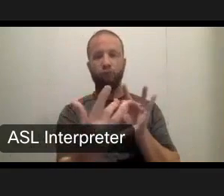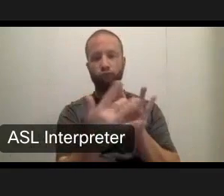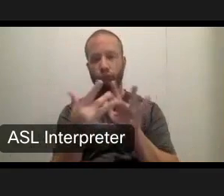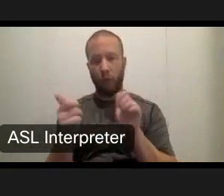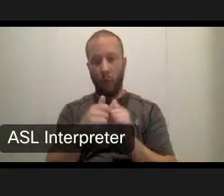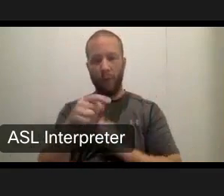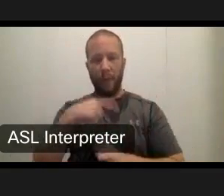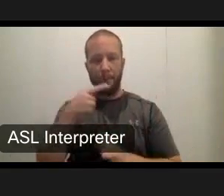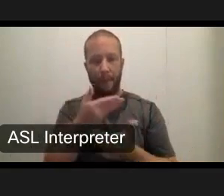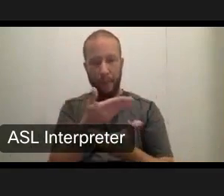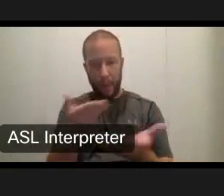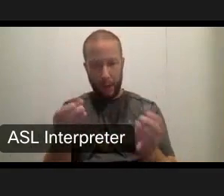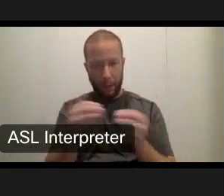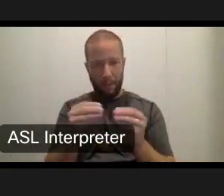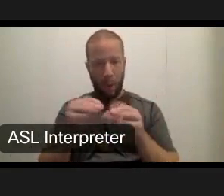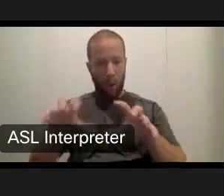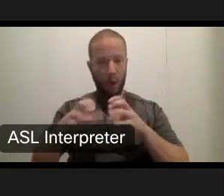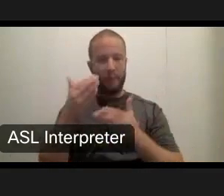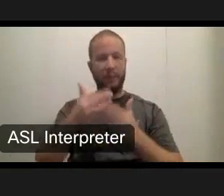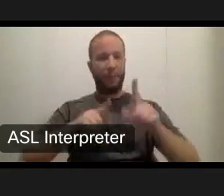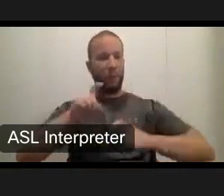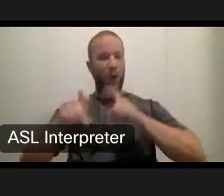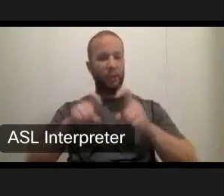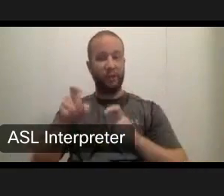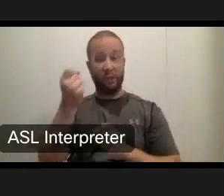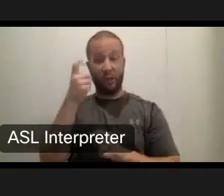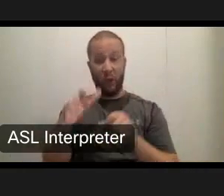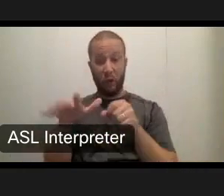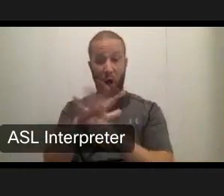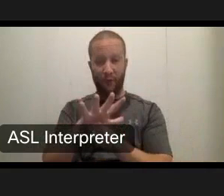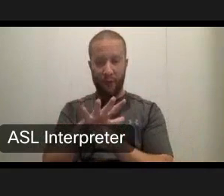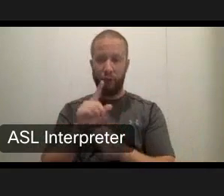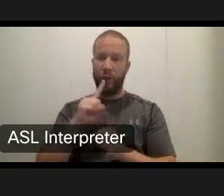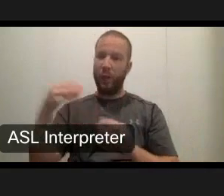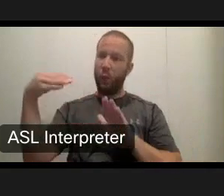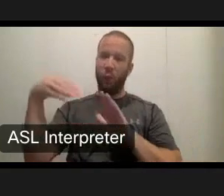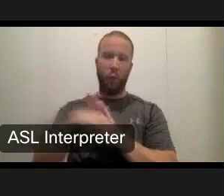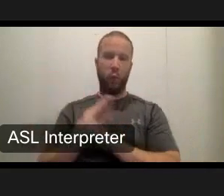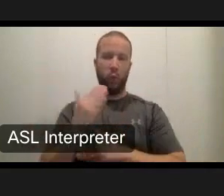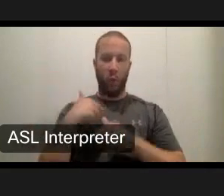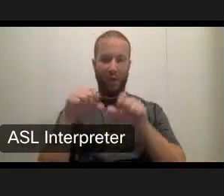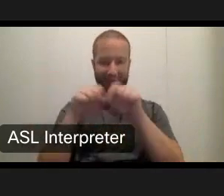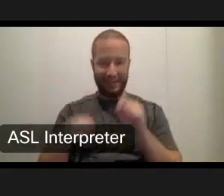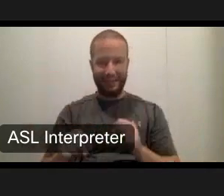some of the um effects of the pandemic began to be addressed and the city began to open